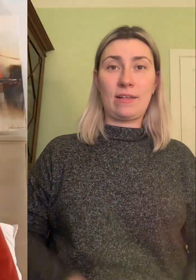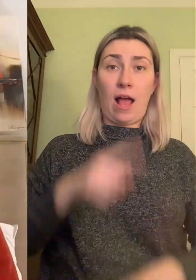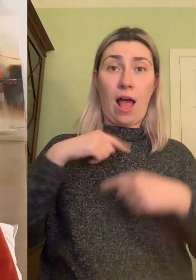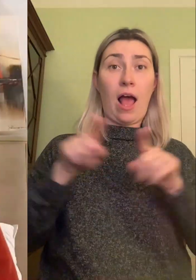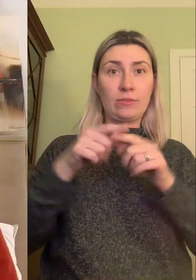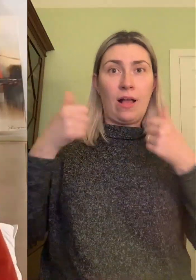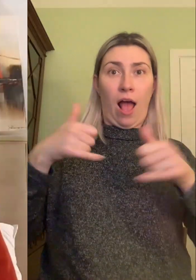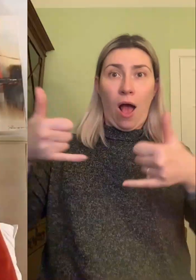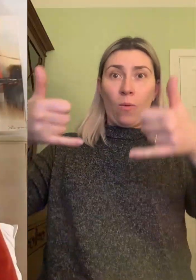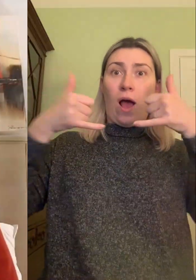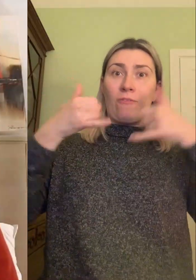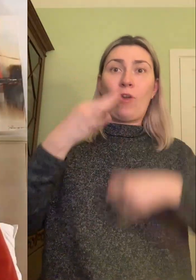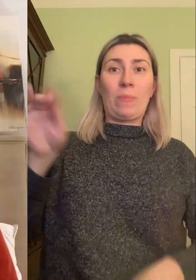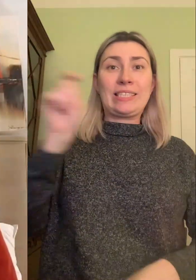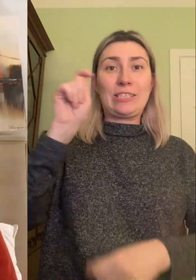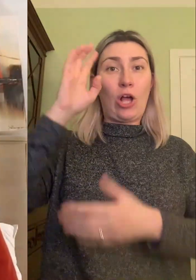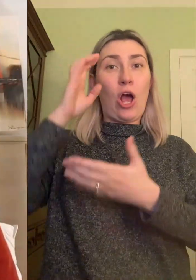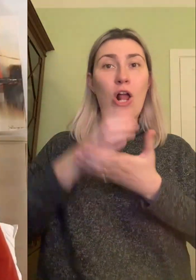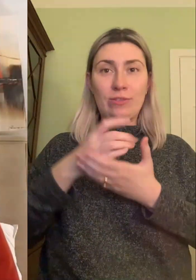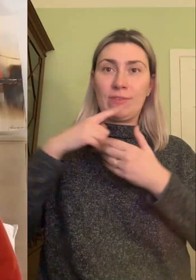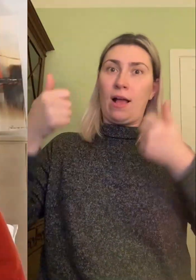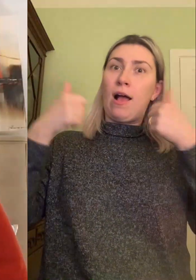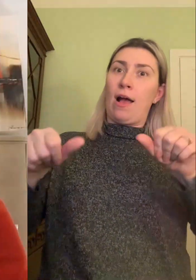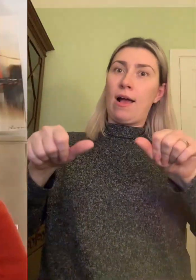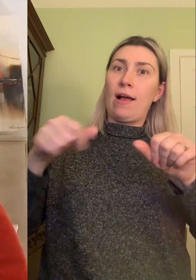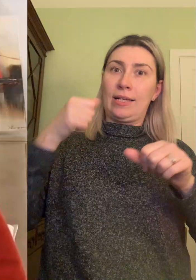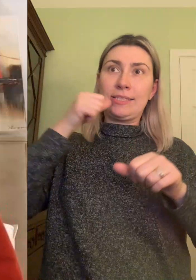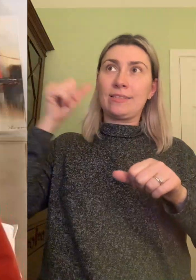I also got an award from Trinity College! - which I 'virtually ' accepted yesterday.